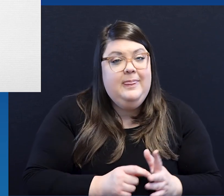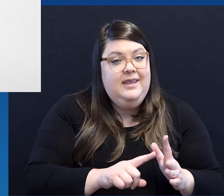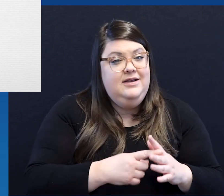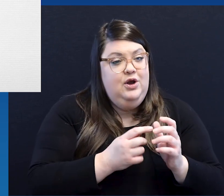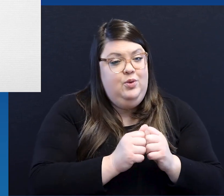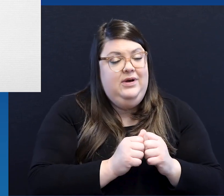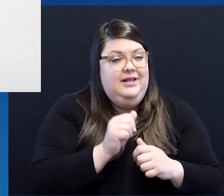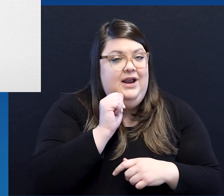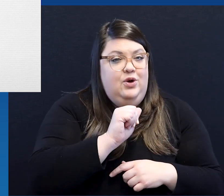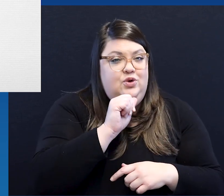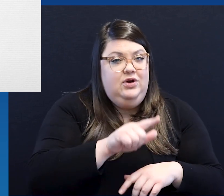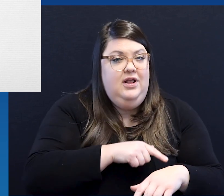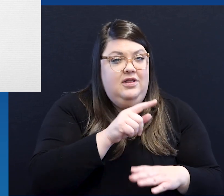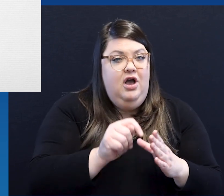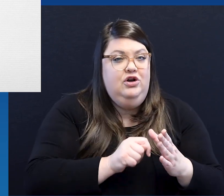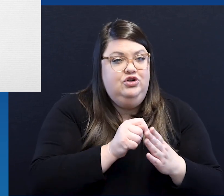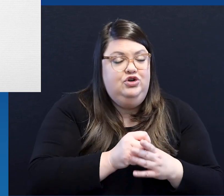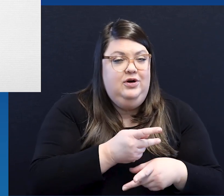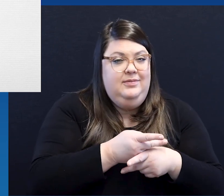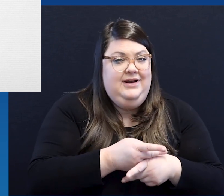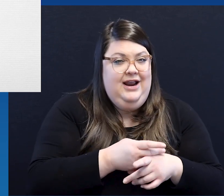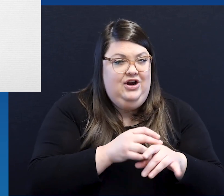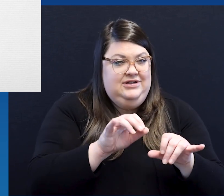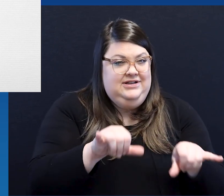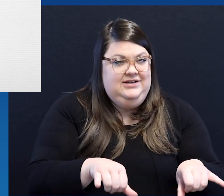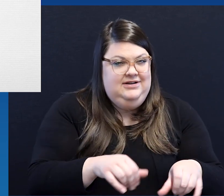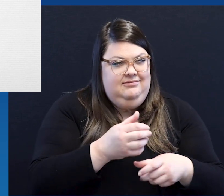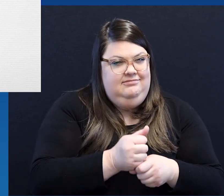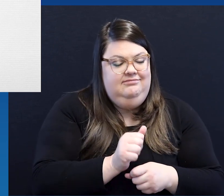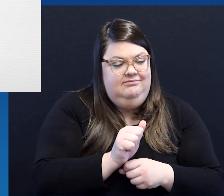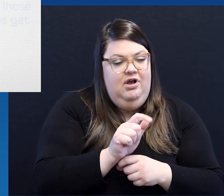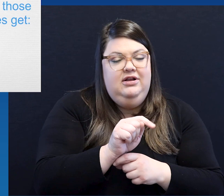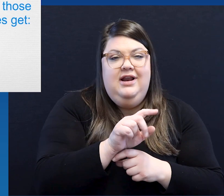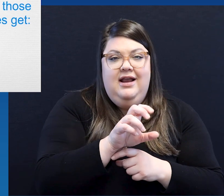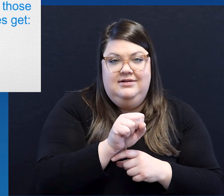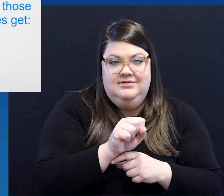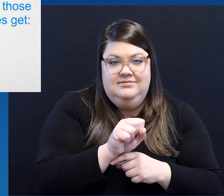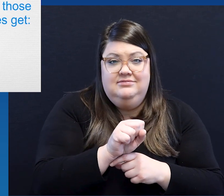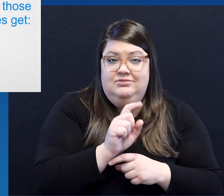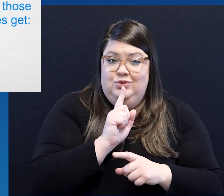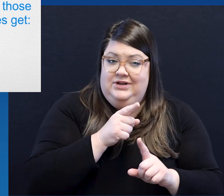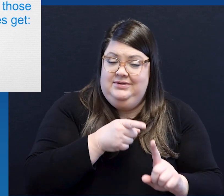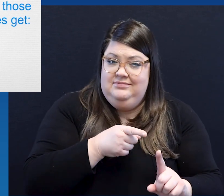contracted through the state's Medicaid system. What exactly does that mean? Let's find out.